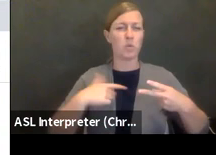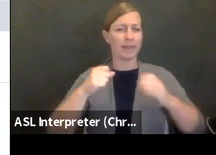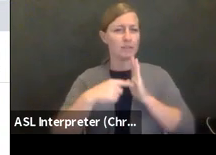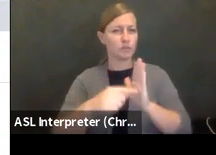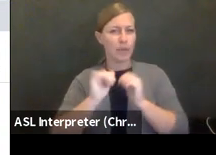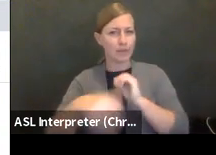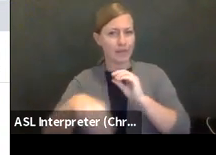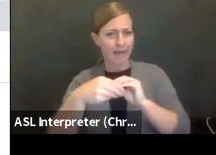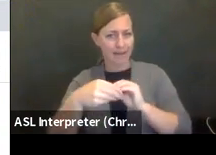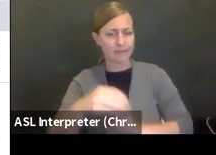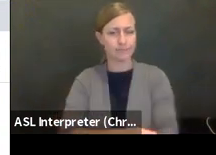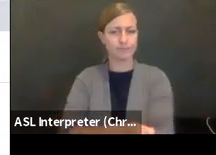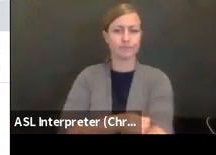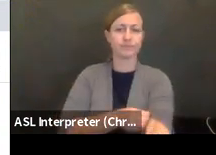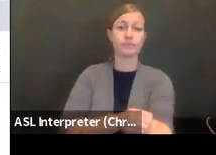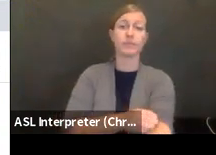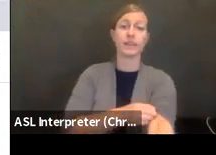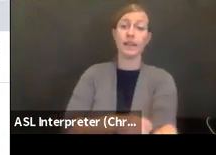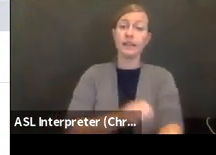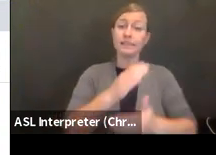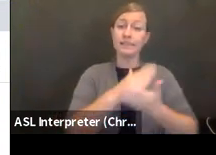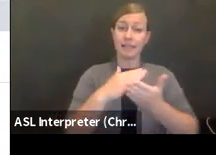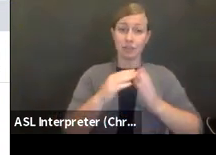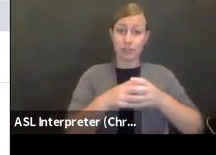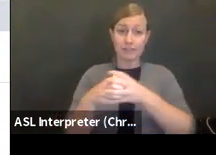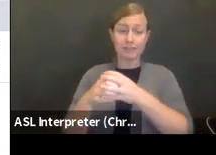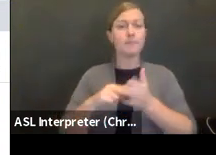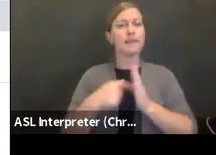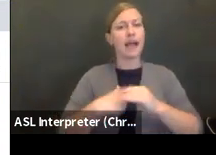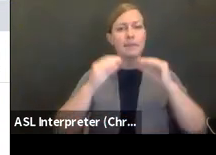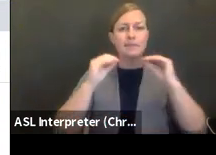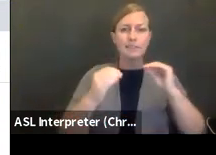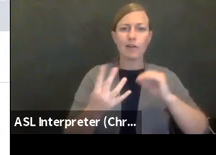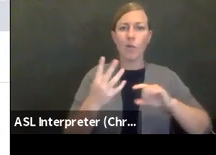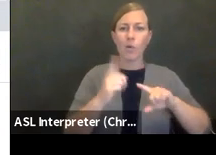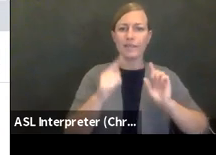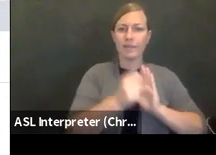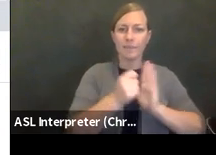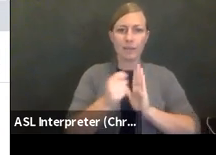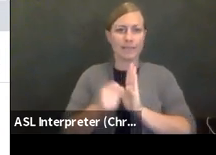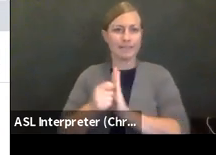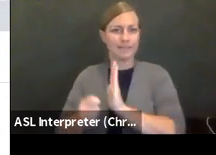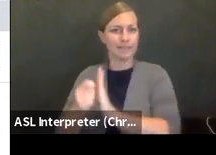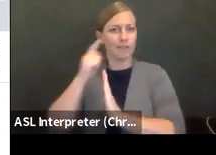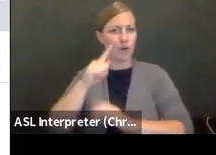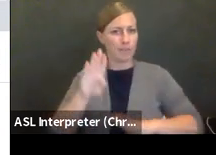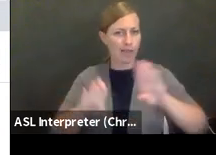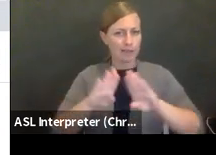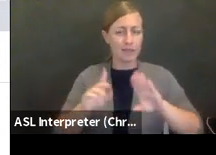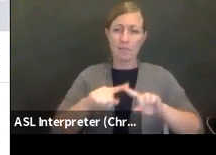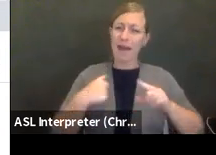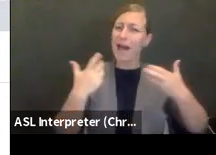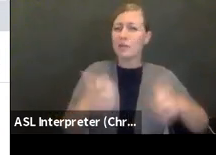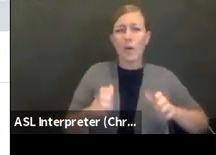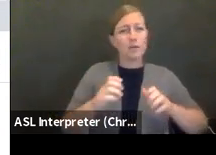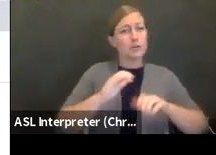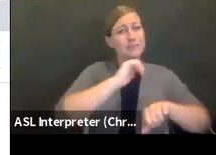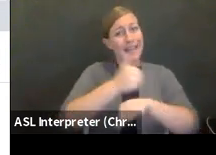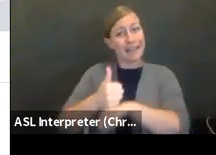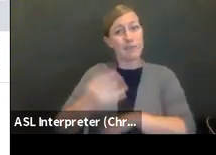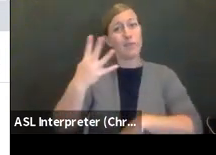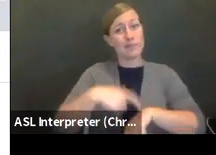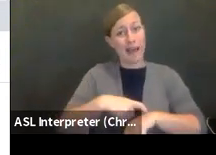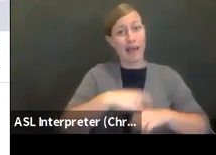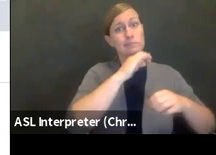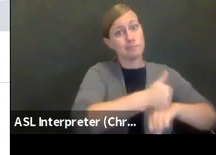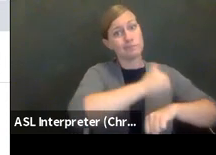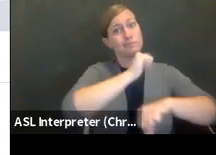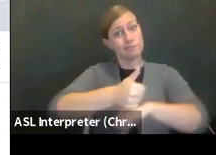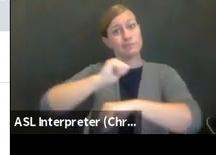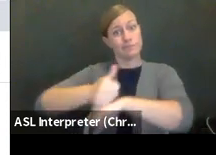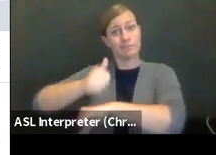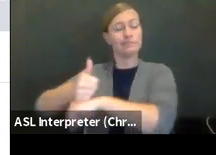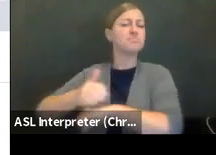ESD 112-- Kristina Wambold: Sections is I'm teaching for periods of biology. I don't want to have to have for Canvas courses for biology. So instead, I'm going to go ahead and add some sections.